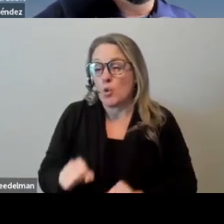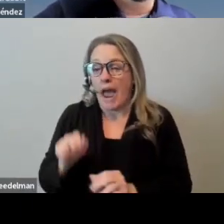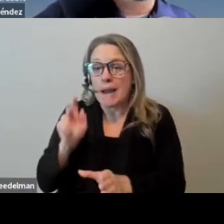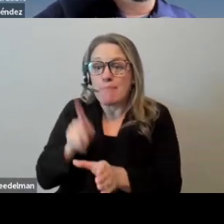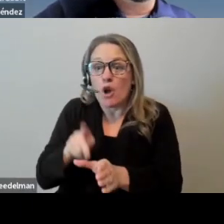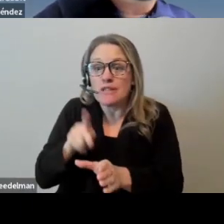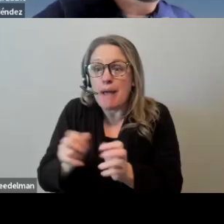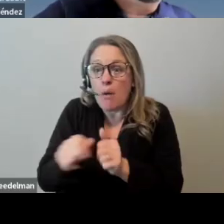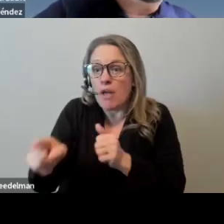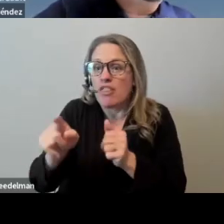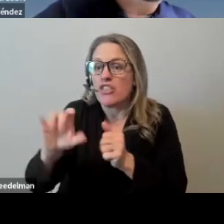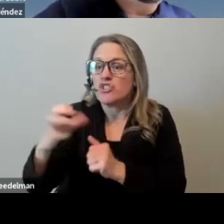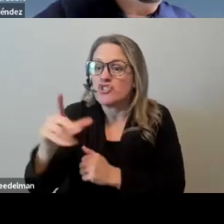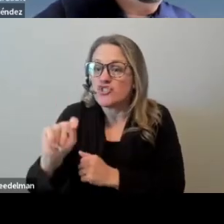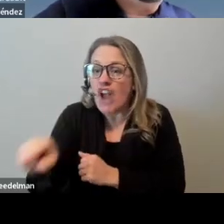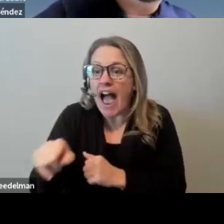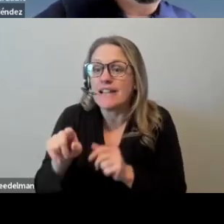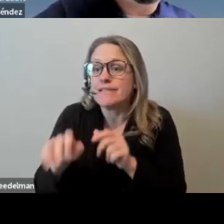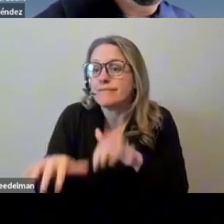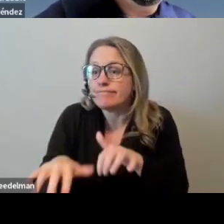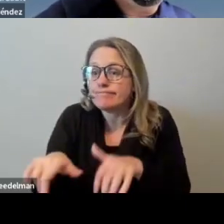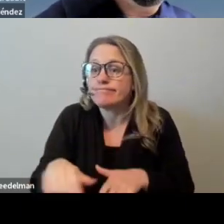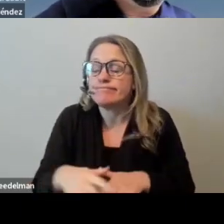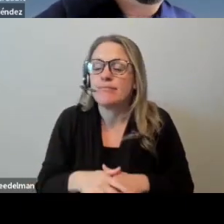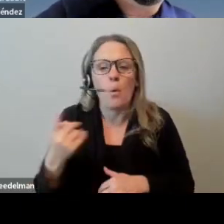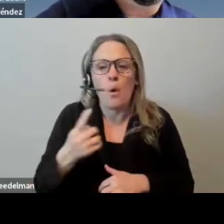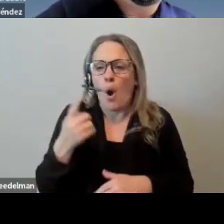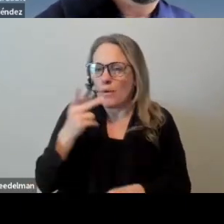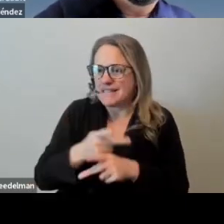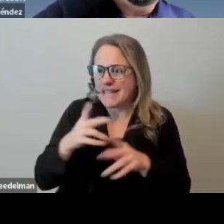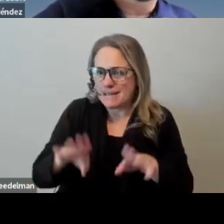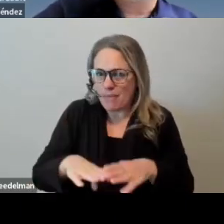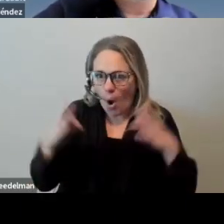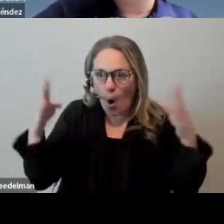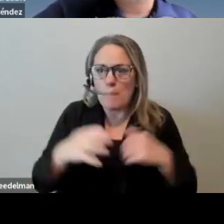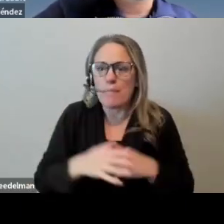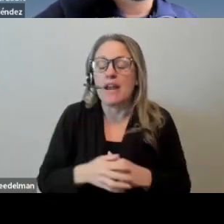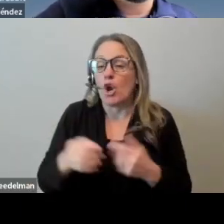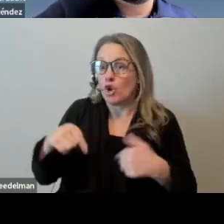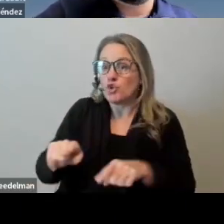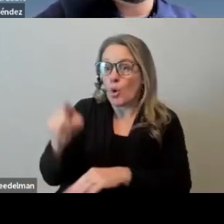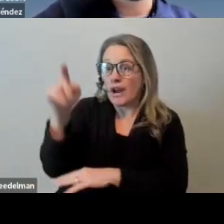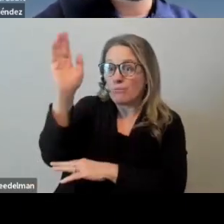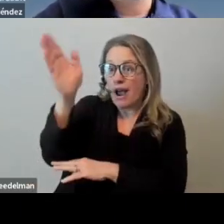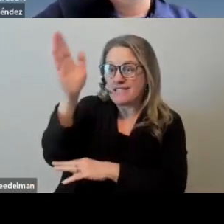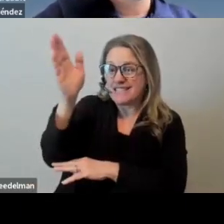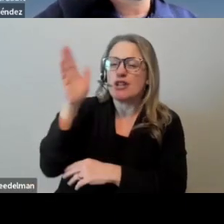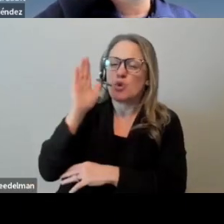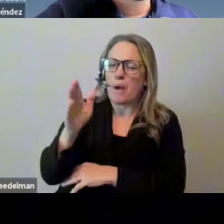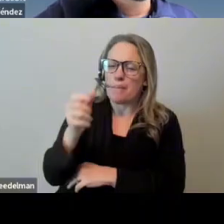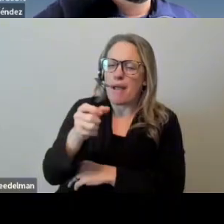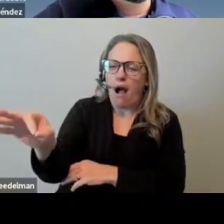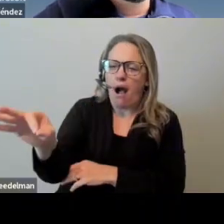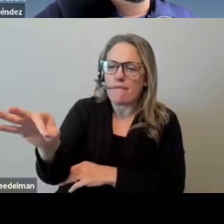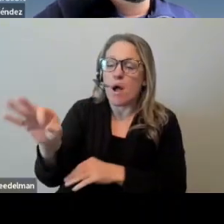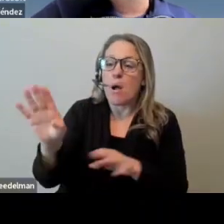We always keep it open when we start. During the presentations, we'll turn it off and then we'll open it again during Q&A.